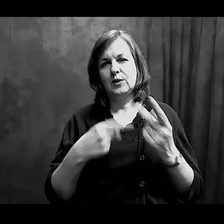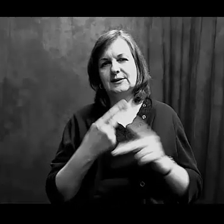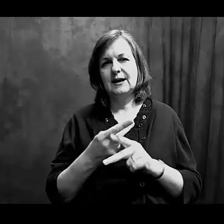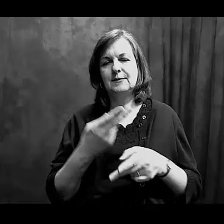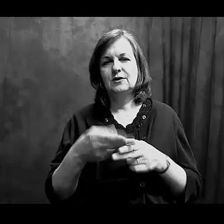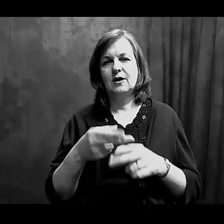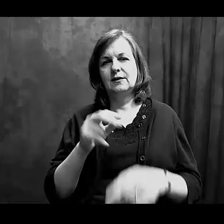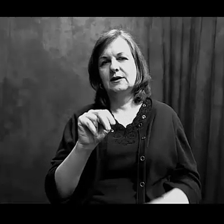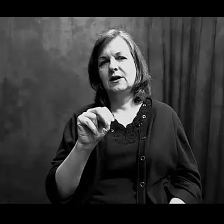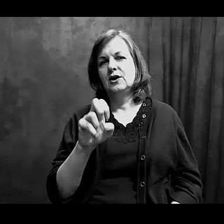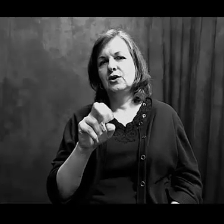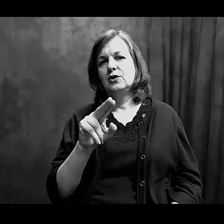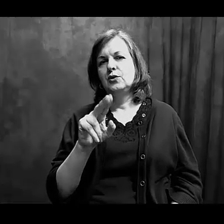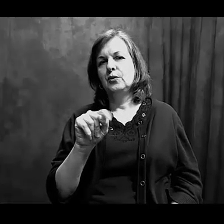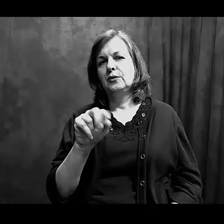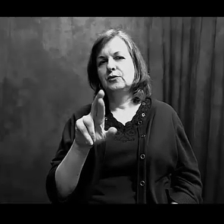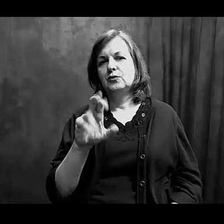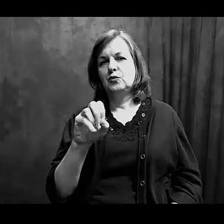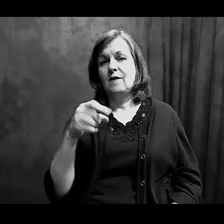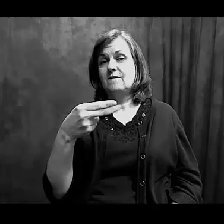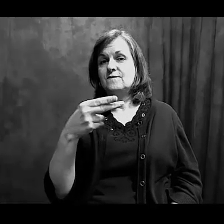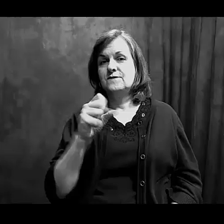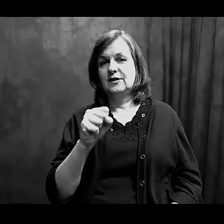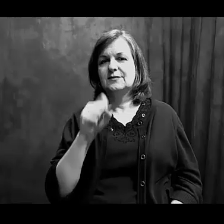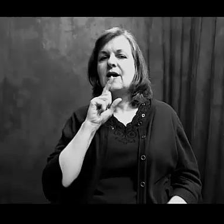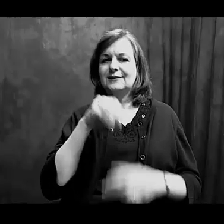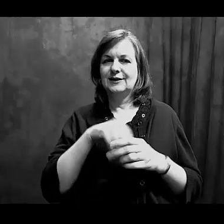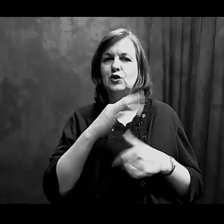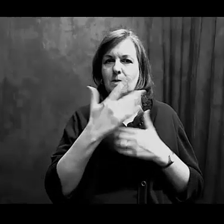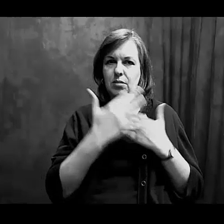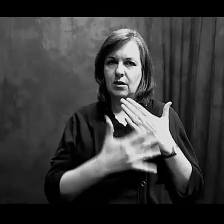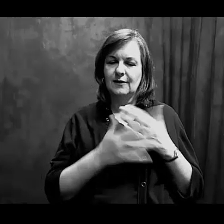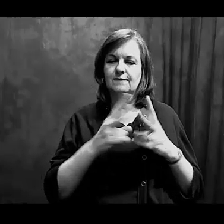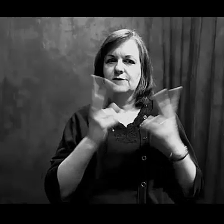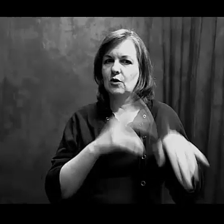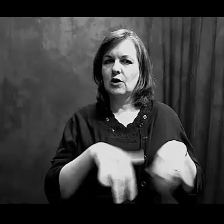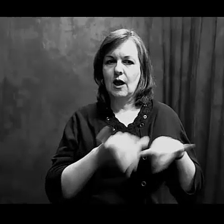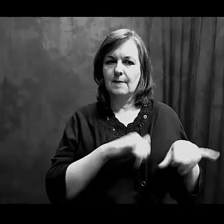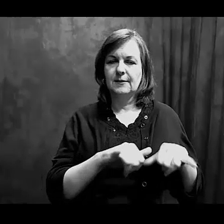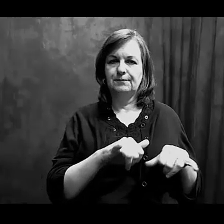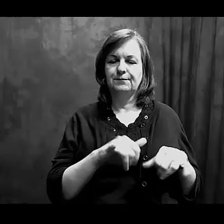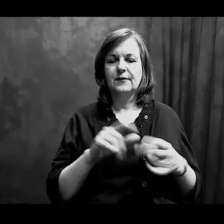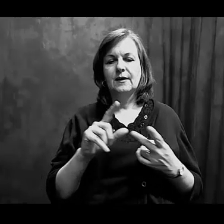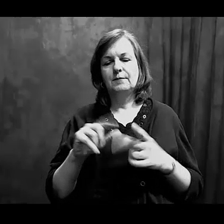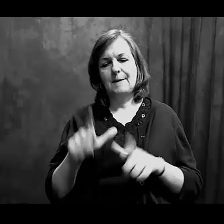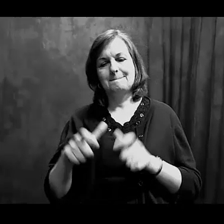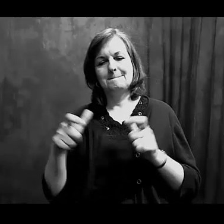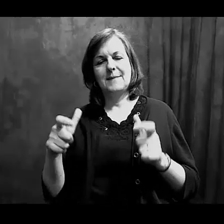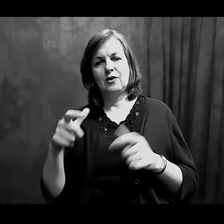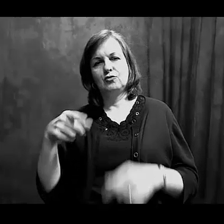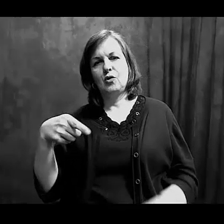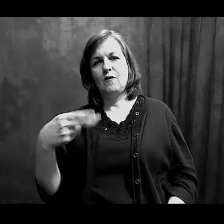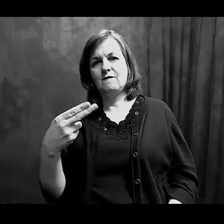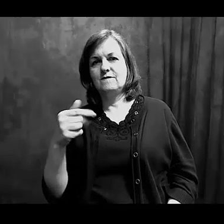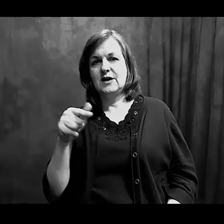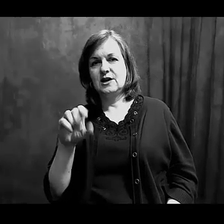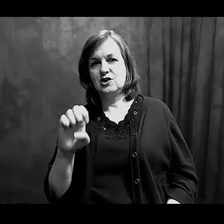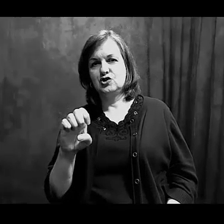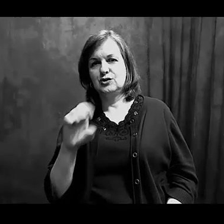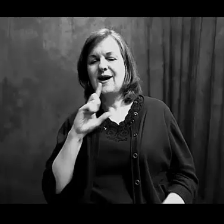very very common and they circulate in your blood - macrophages on the other hand we look at being primarily associated with body